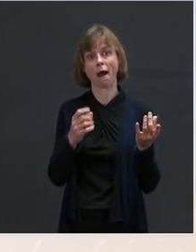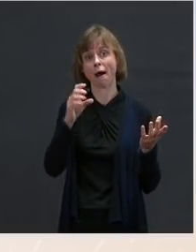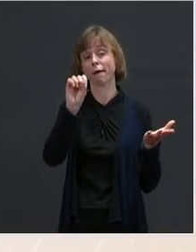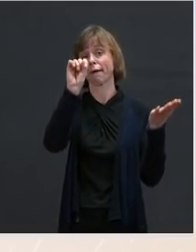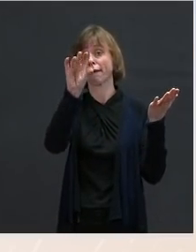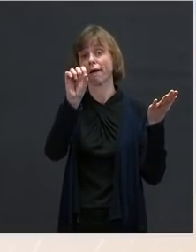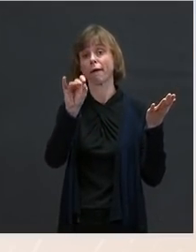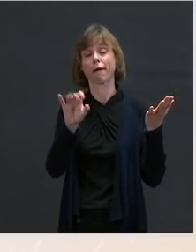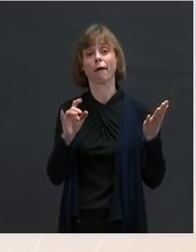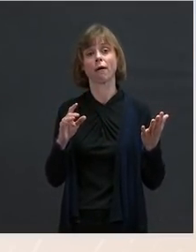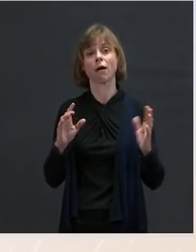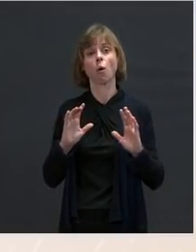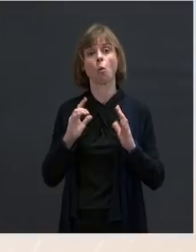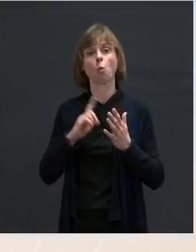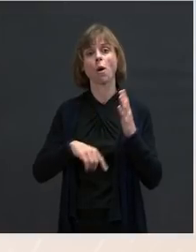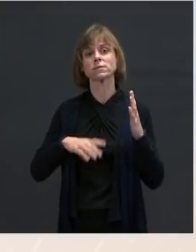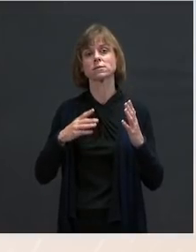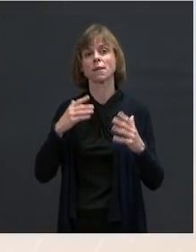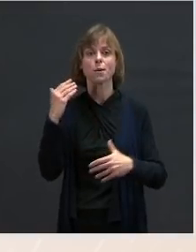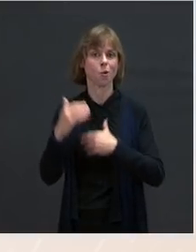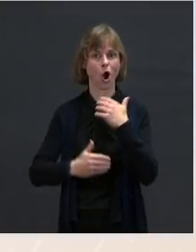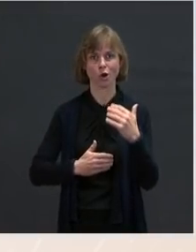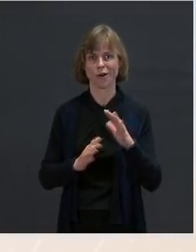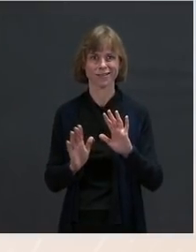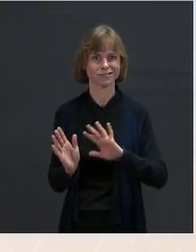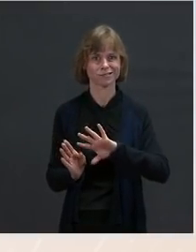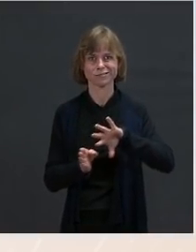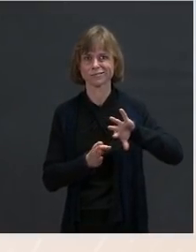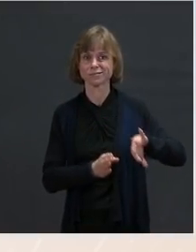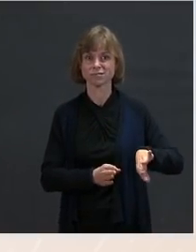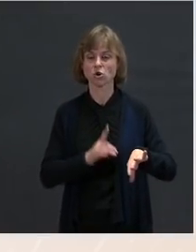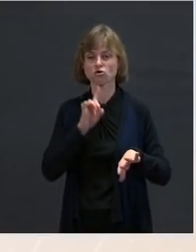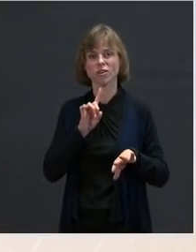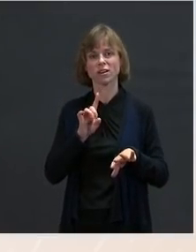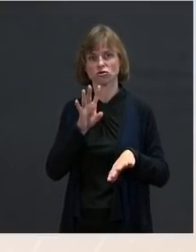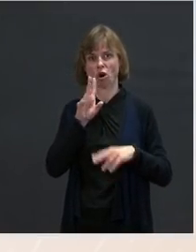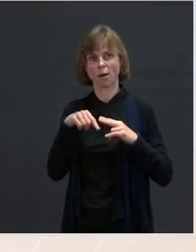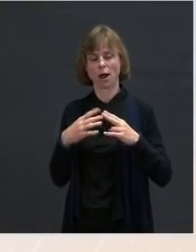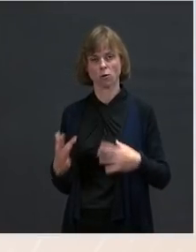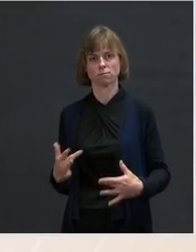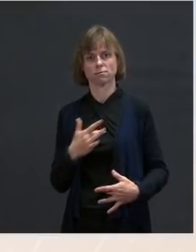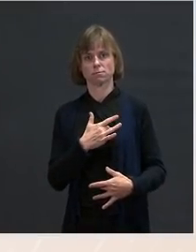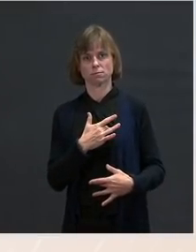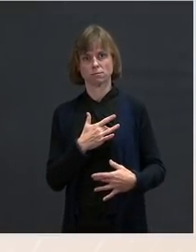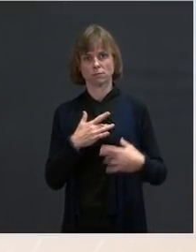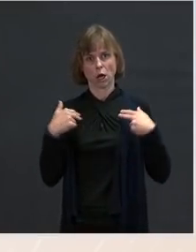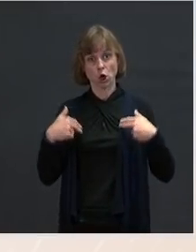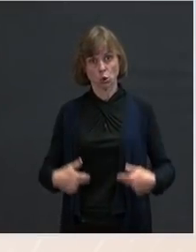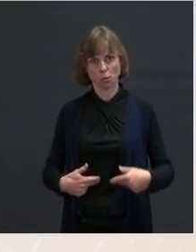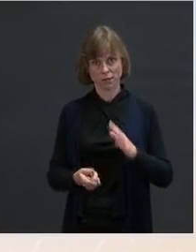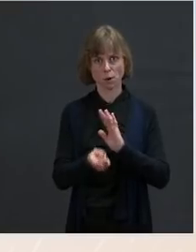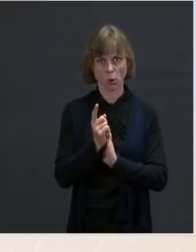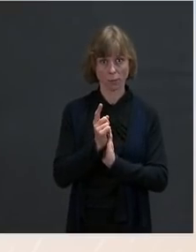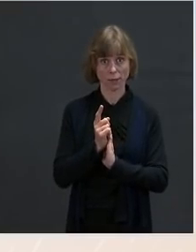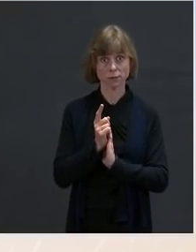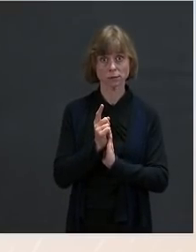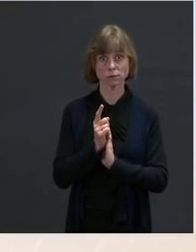This is to really have a human moment and a moment to remember the people who we've lost over the last year.